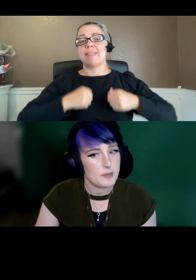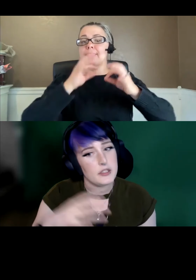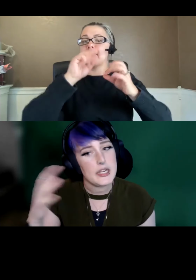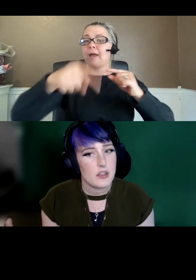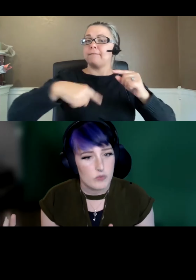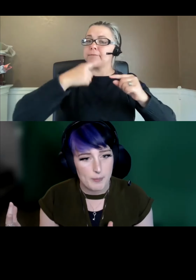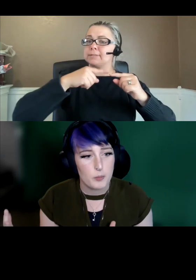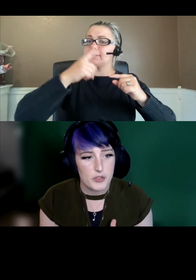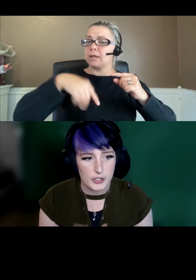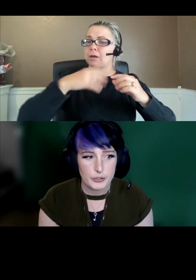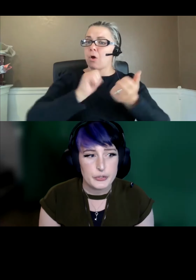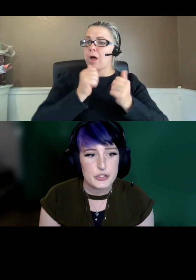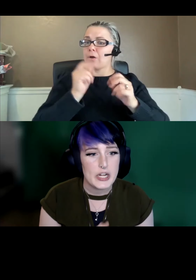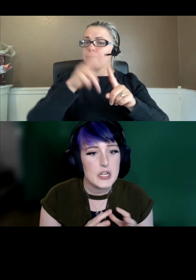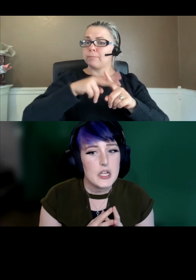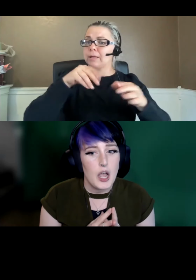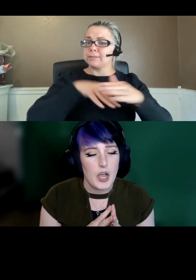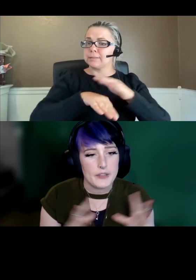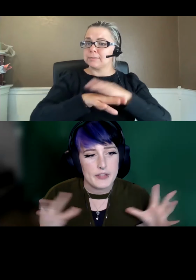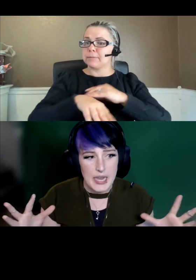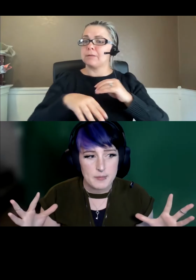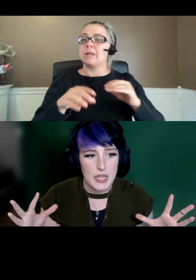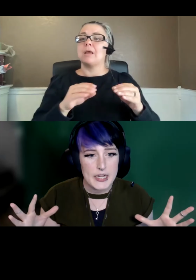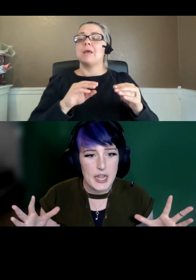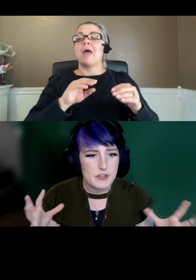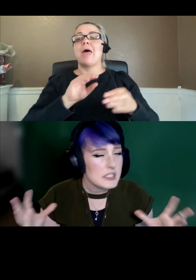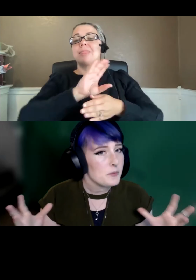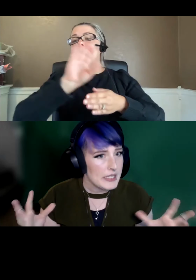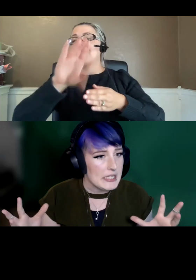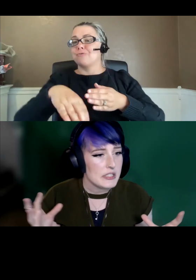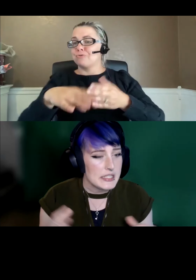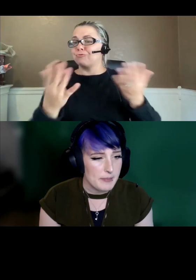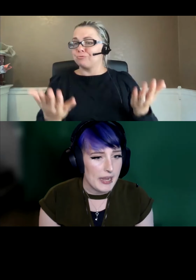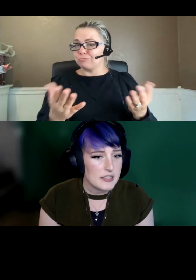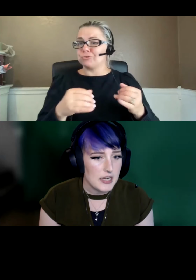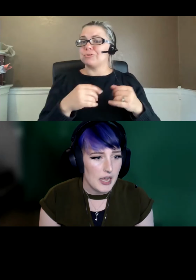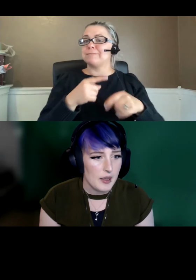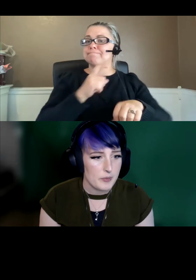accessibility, and then wrap up with a conclusion. On the timeline everything's pretty evenly spaced,